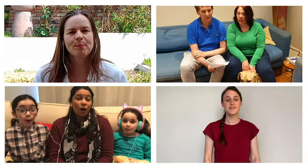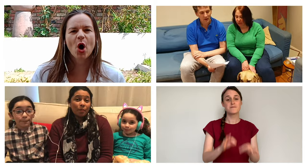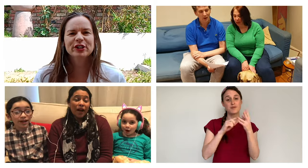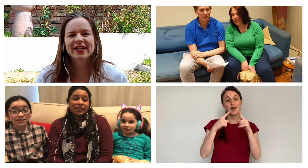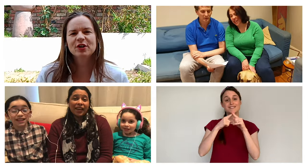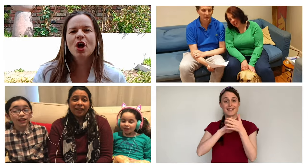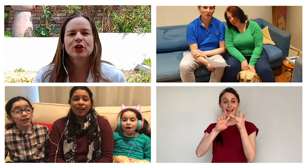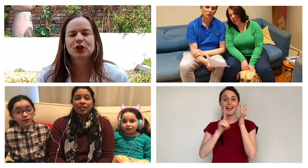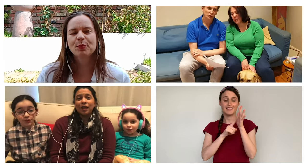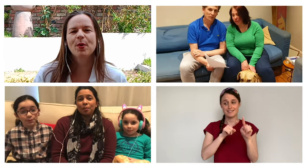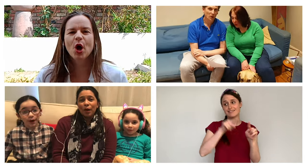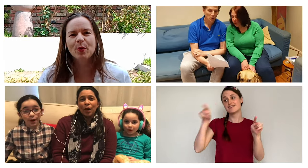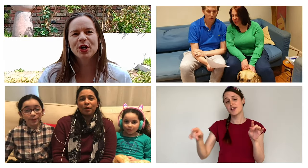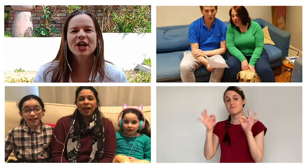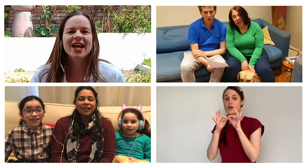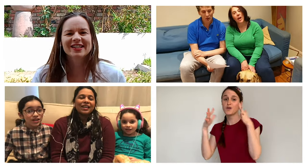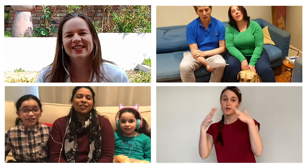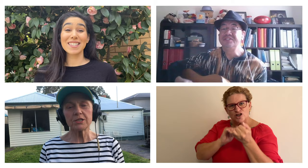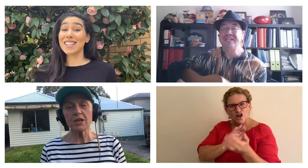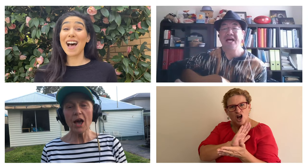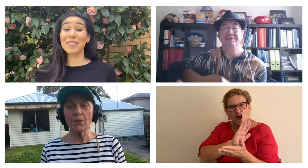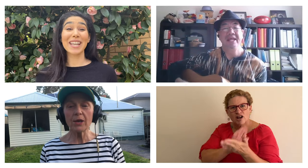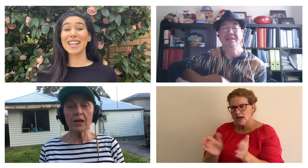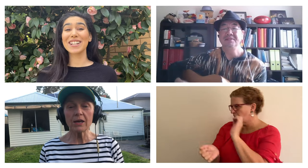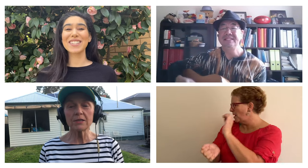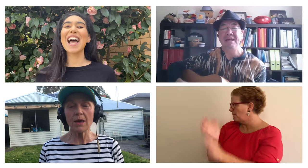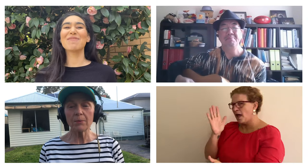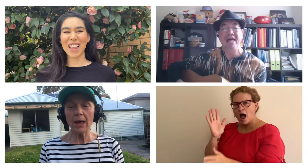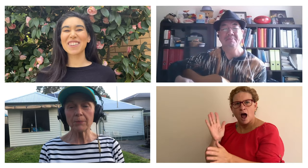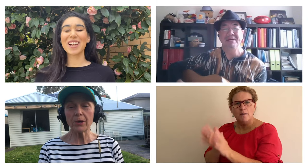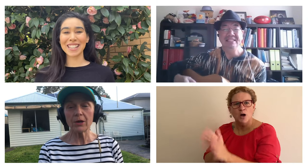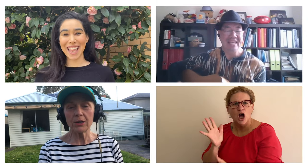From Box Hill to Burwood, to Surrey Hills and Blackburn,